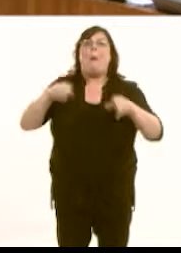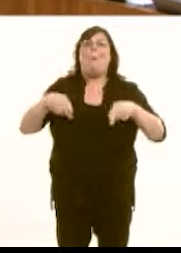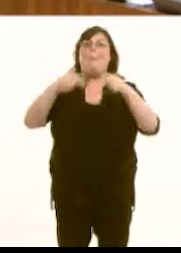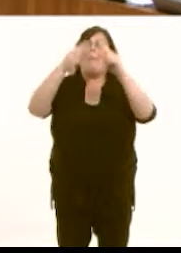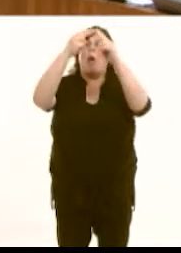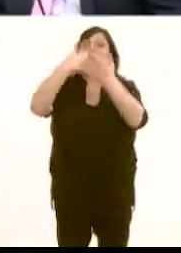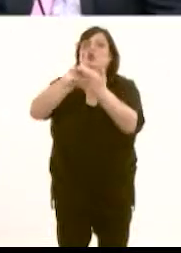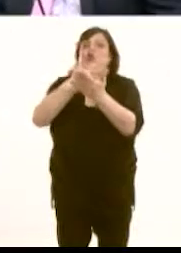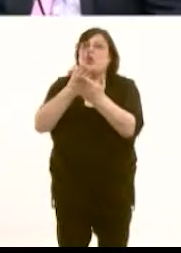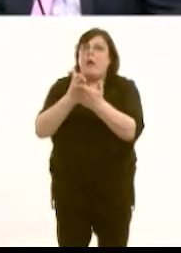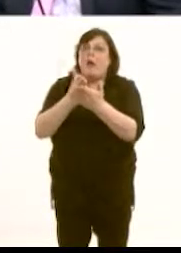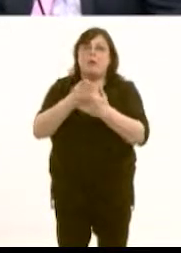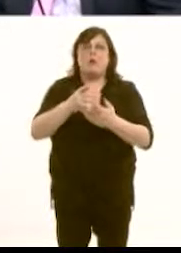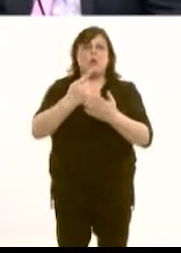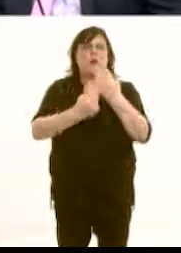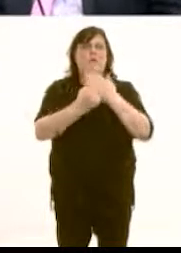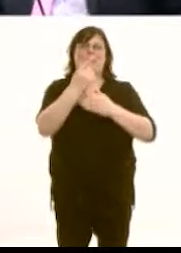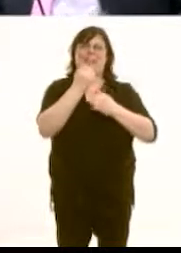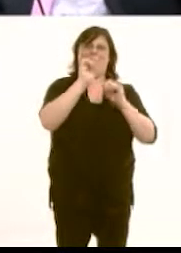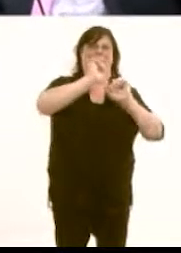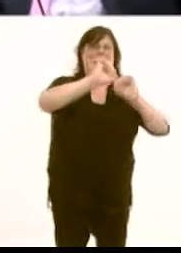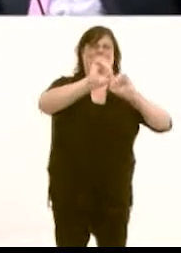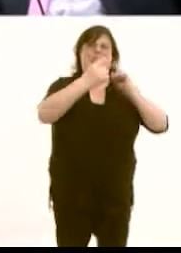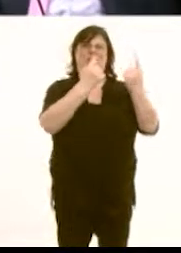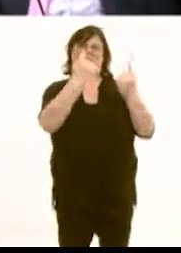To have a separate mast for every single operator strikes me as being inefficient.